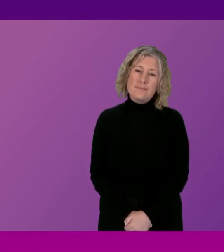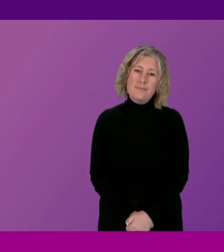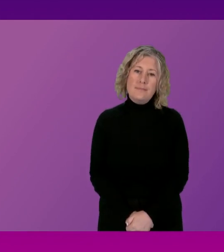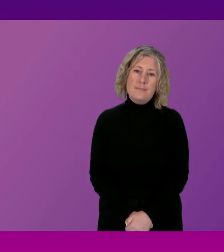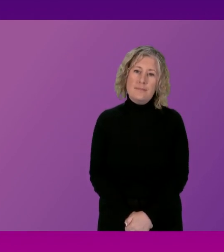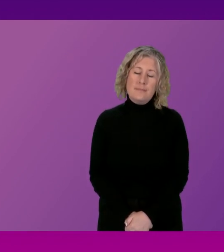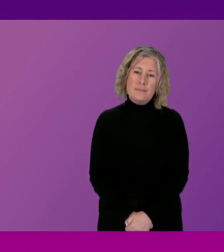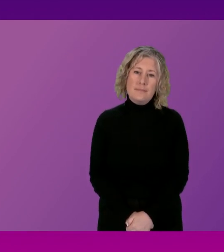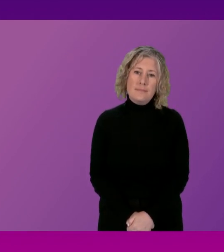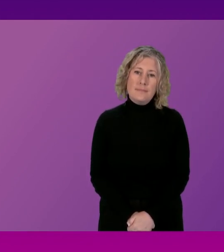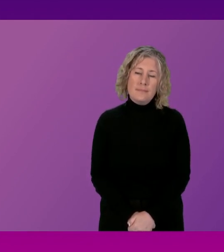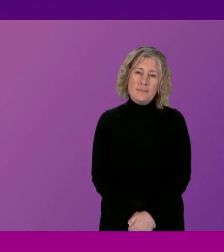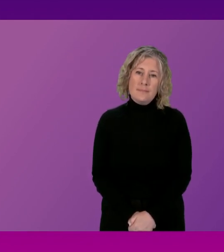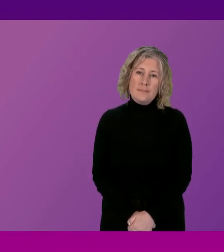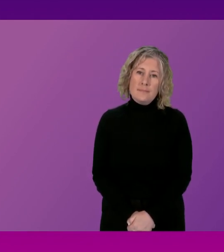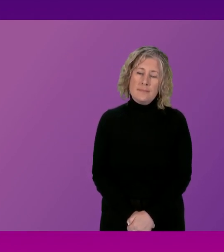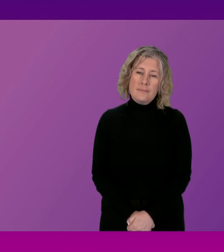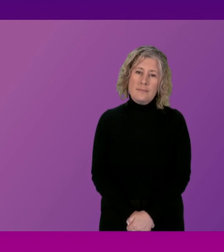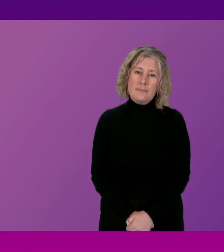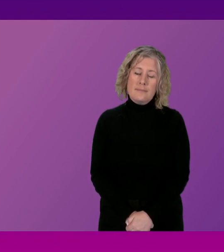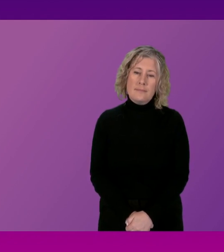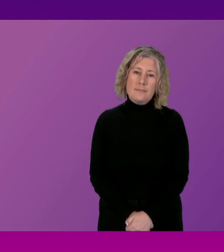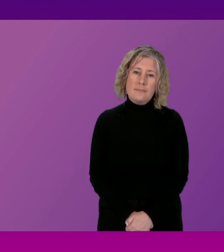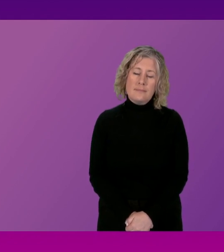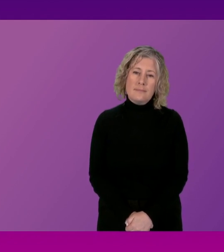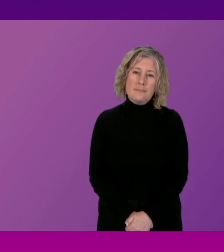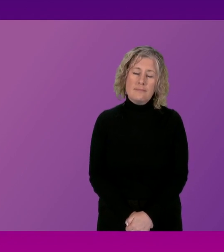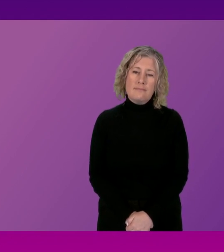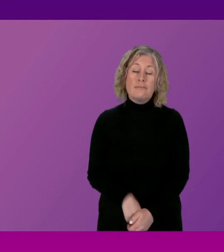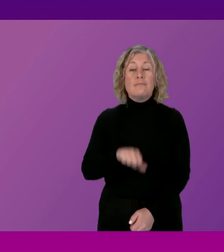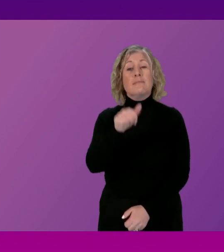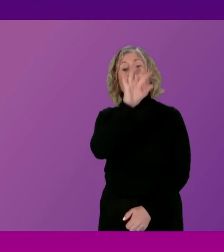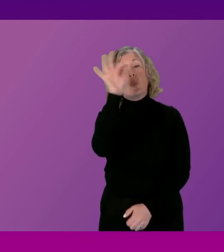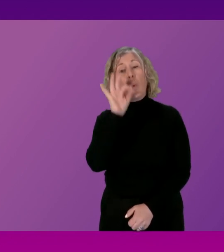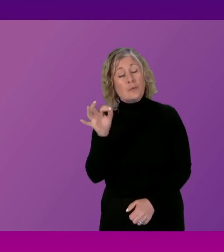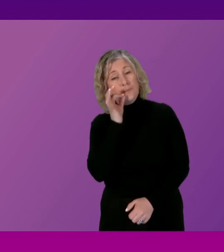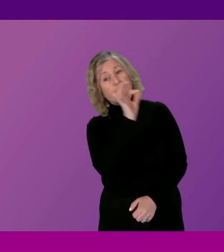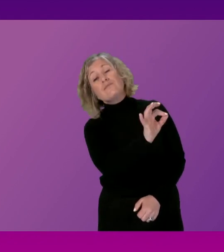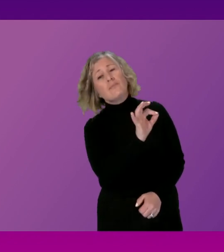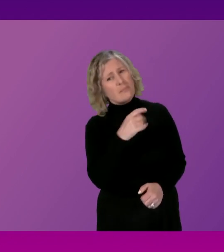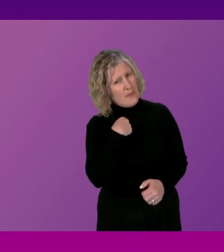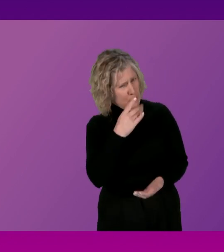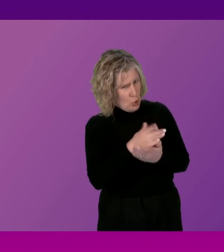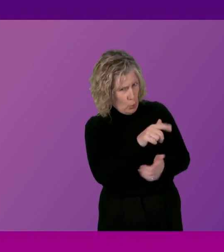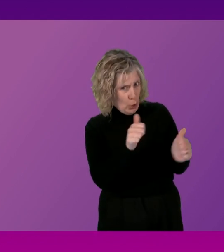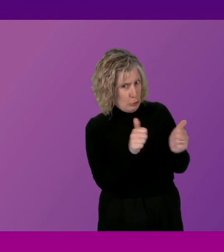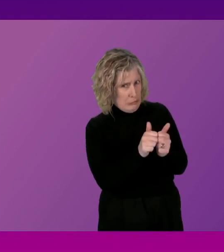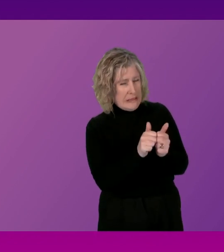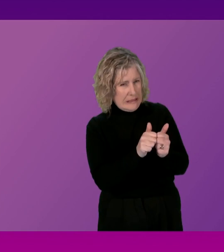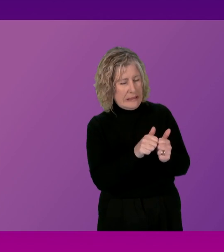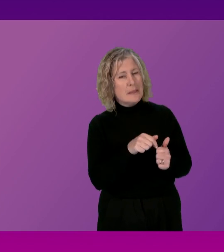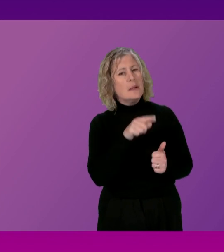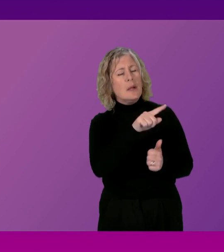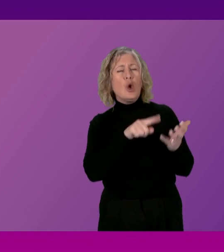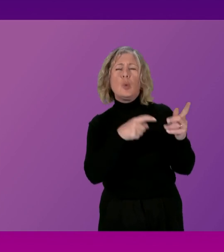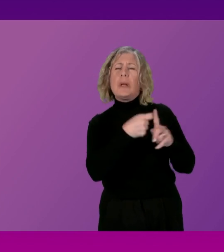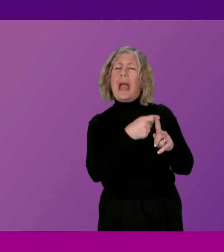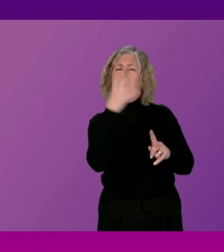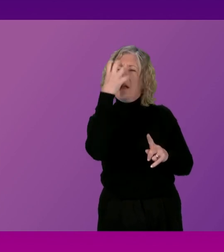I am sure that the First Minister agrees that the UK Government’s £2 bus fare cap scheme